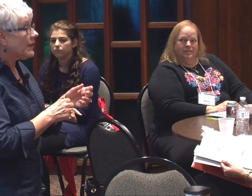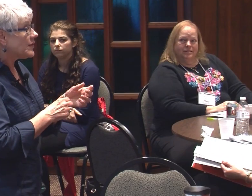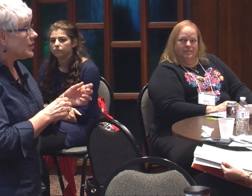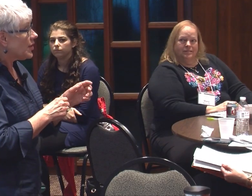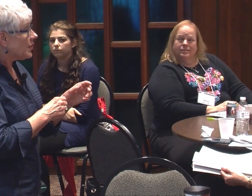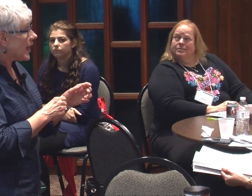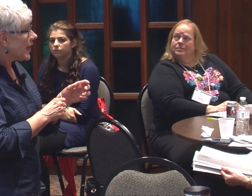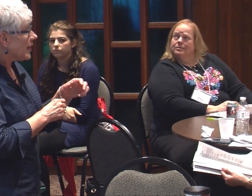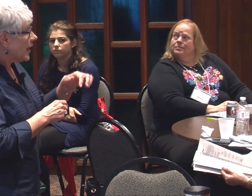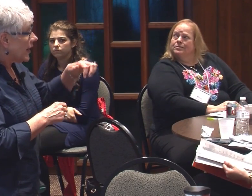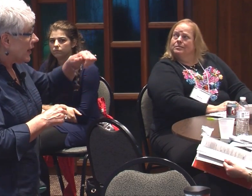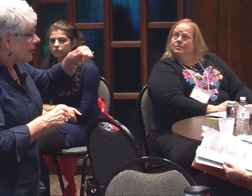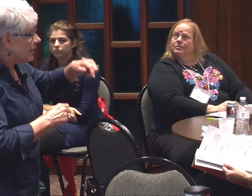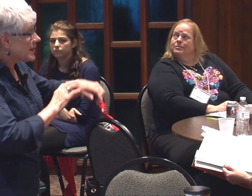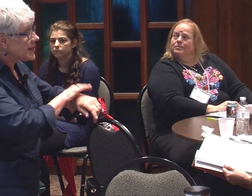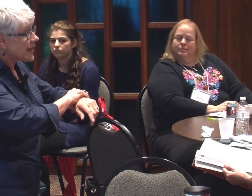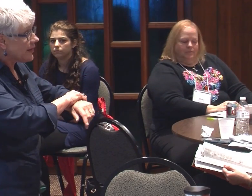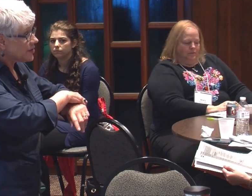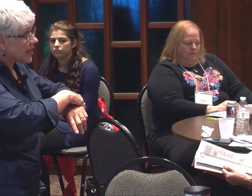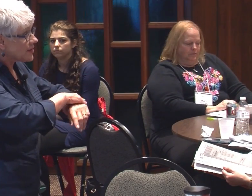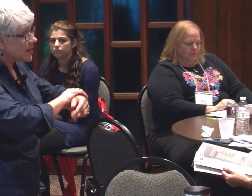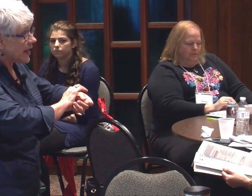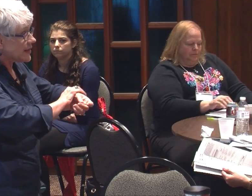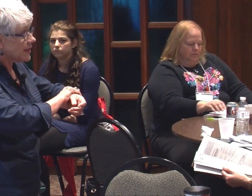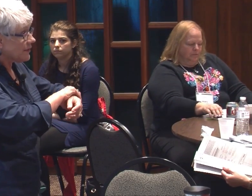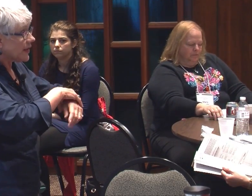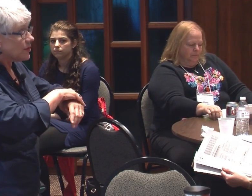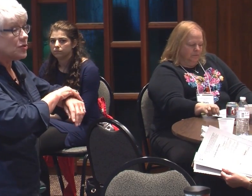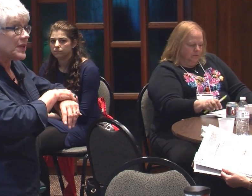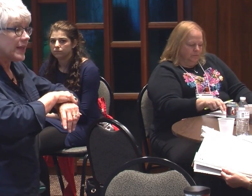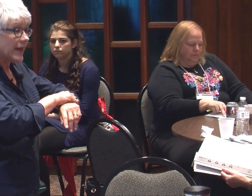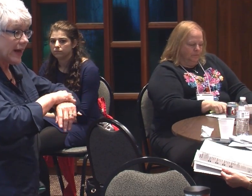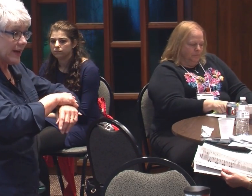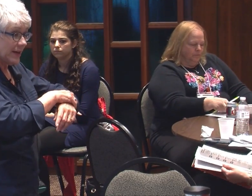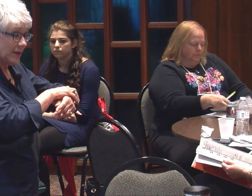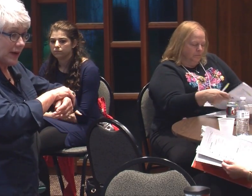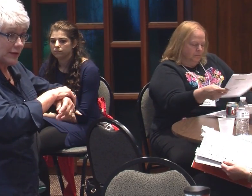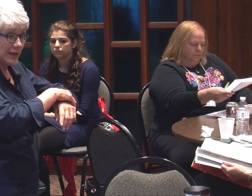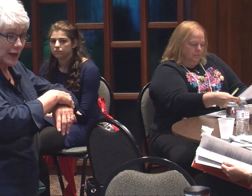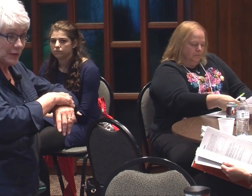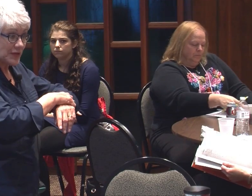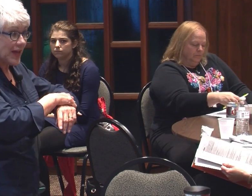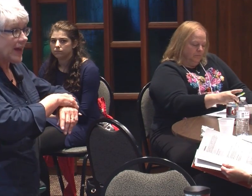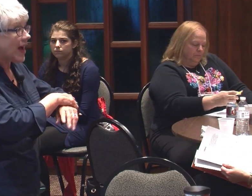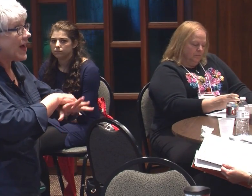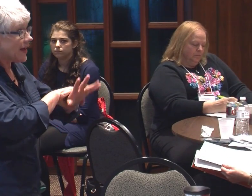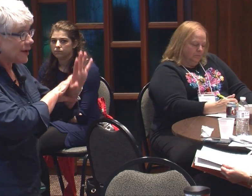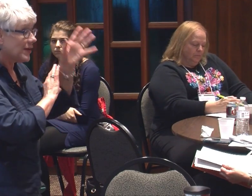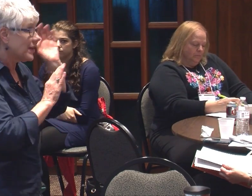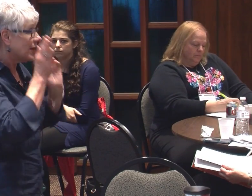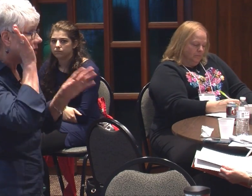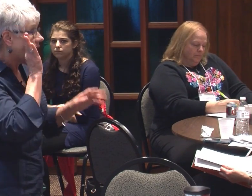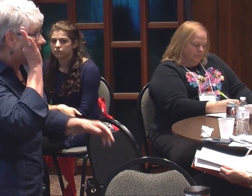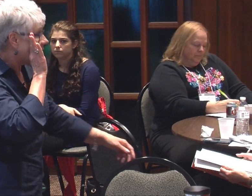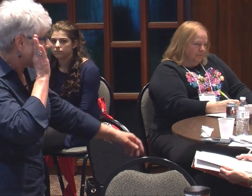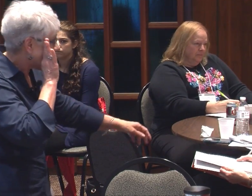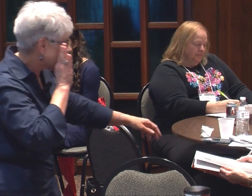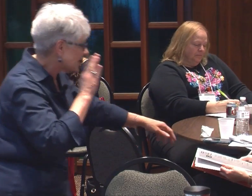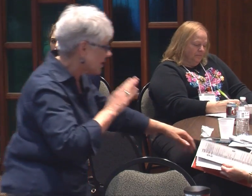You have to know that if this is how the child is going to identify you you need that every time you say "Hi.' You know, "Hi, Barbara's here."